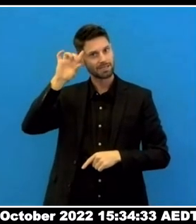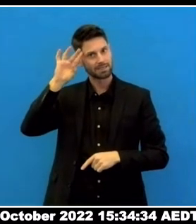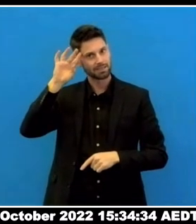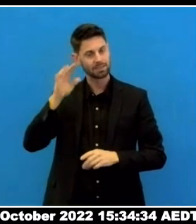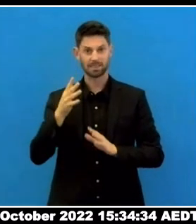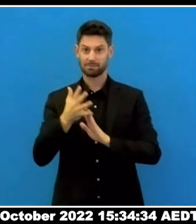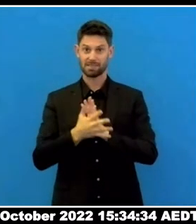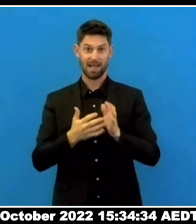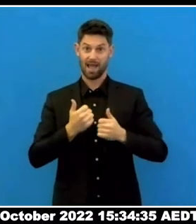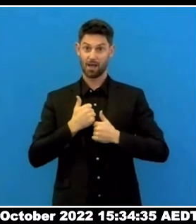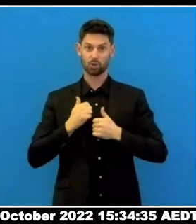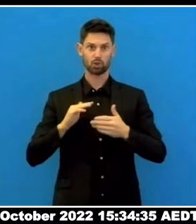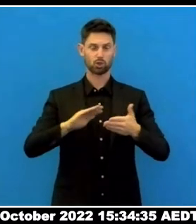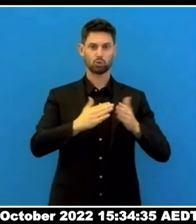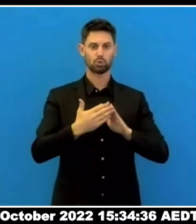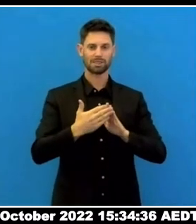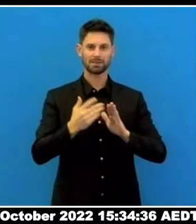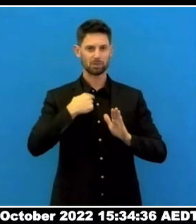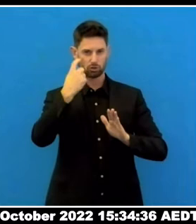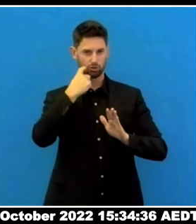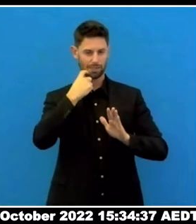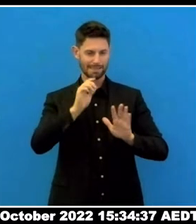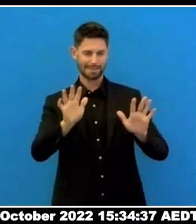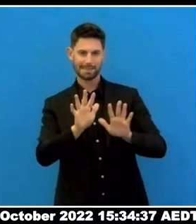we completely changed the meaning of mental health.